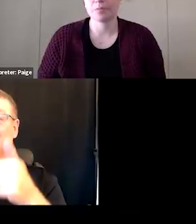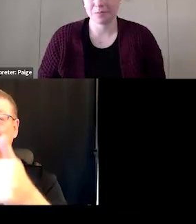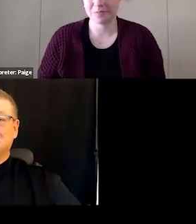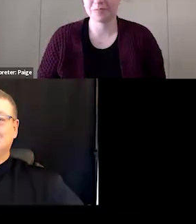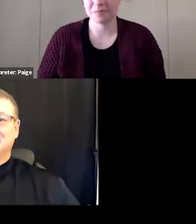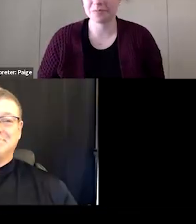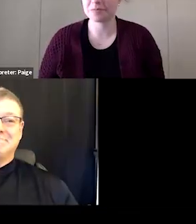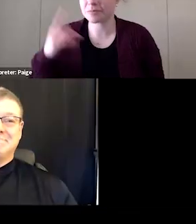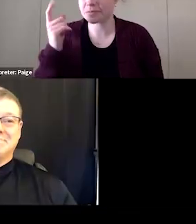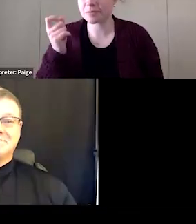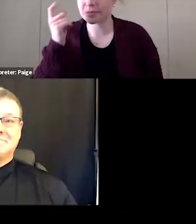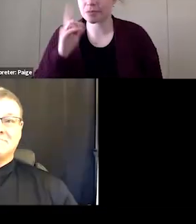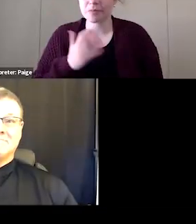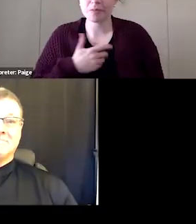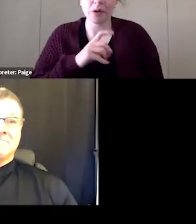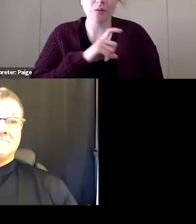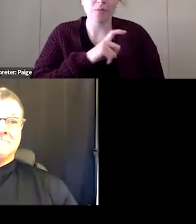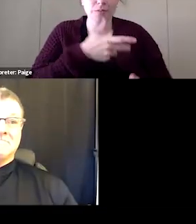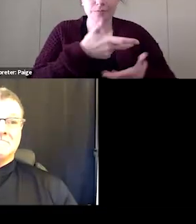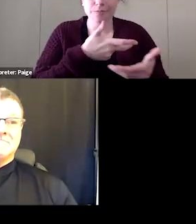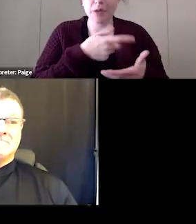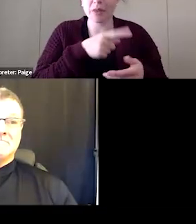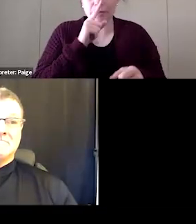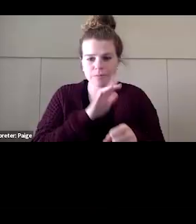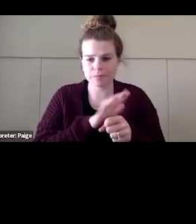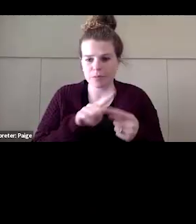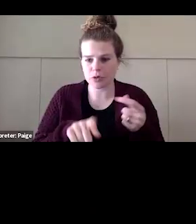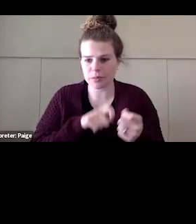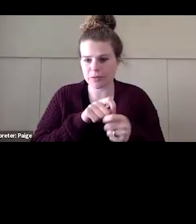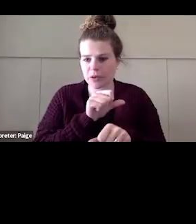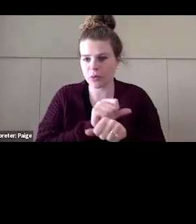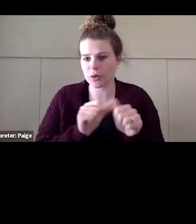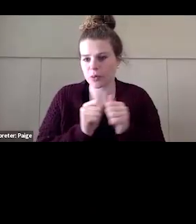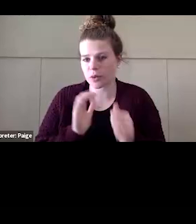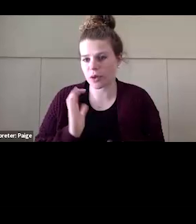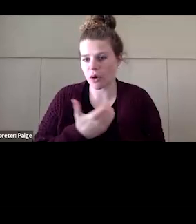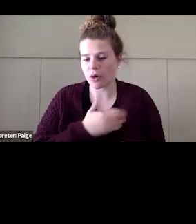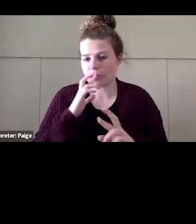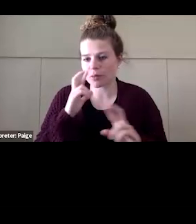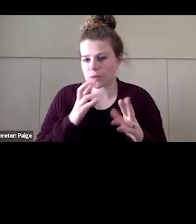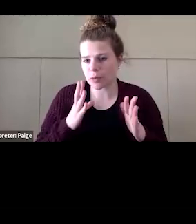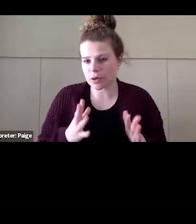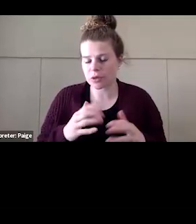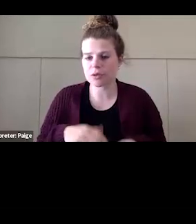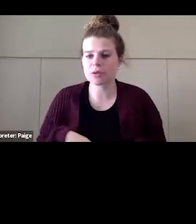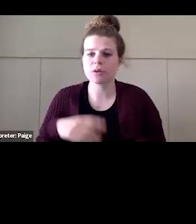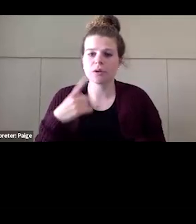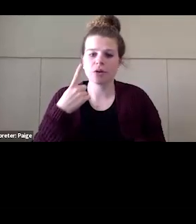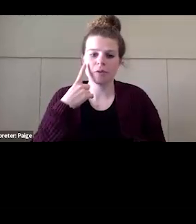that we work with and they're dedicated to specifically working with our responders on higher acuity 911 calls